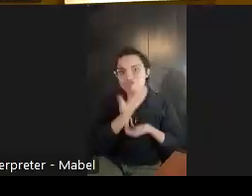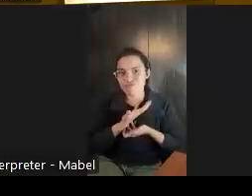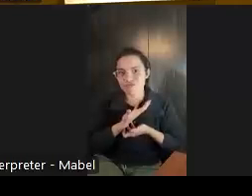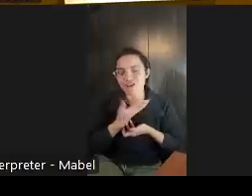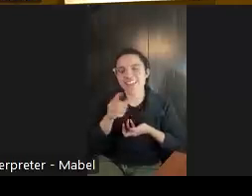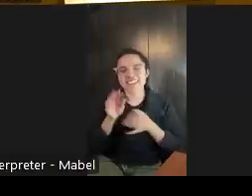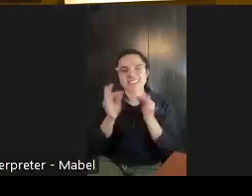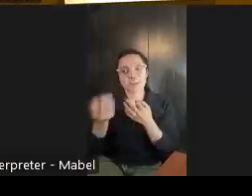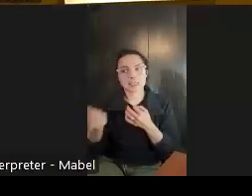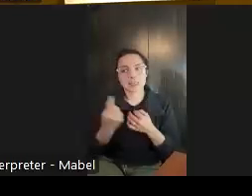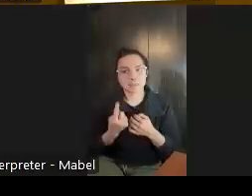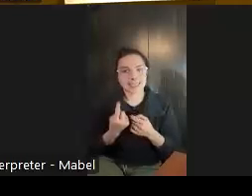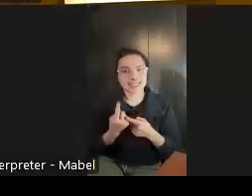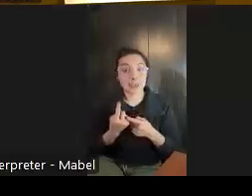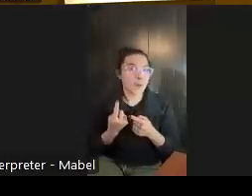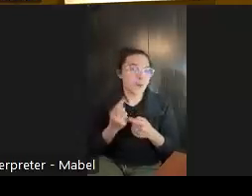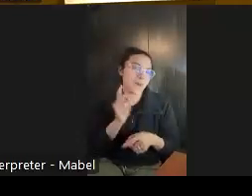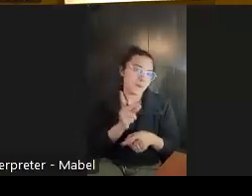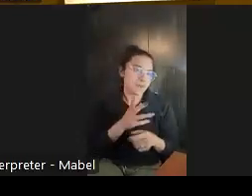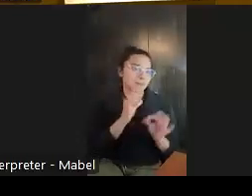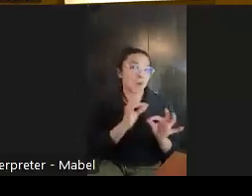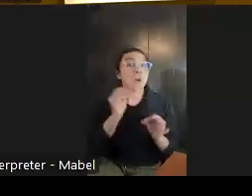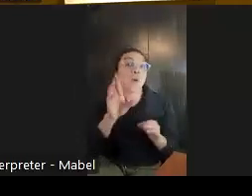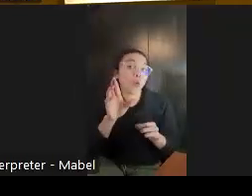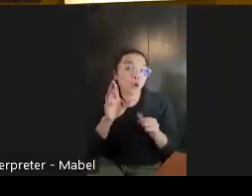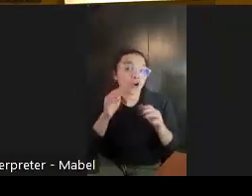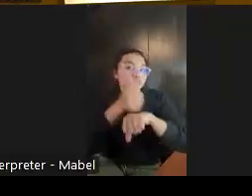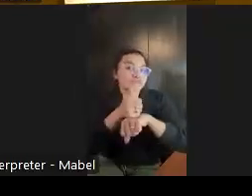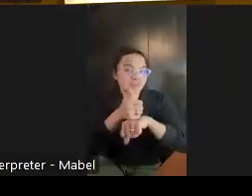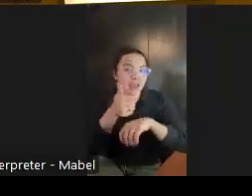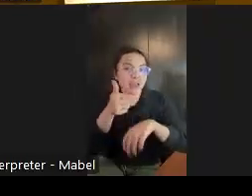a mobile crisis referral that family may be better served in their home versus having to